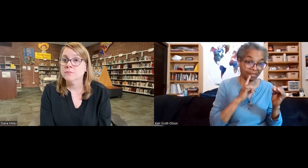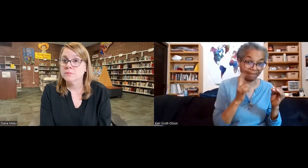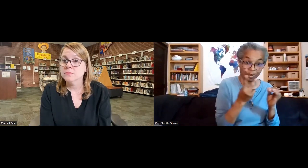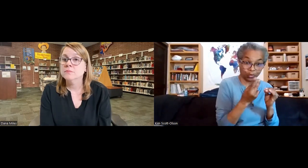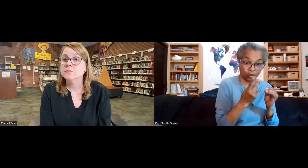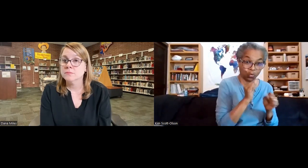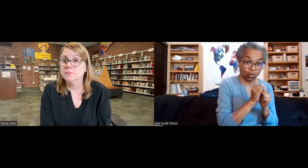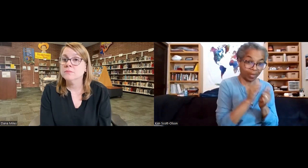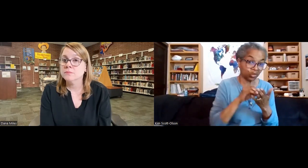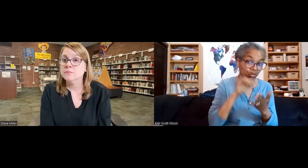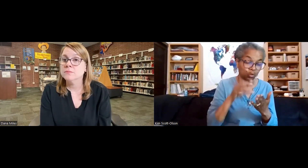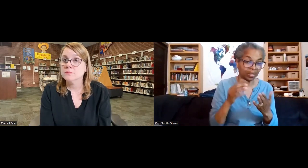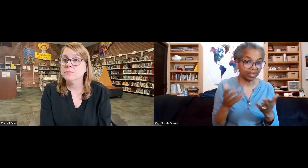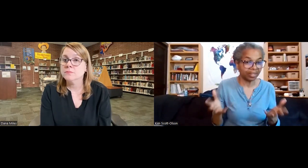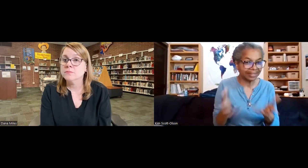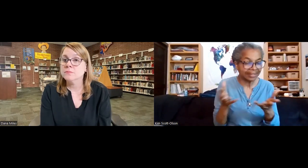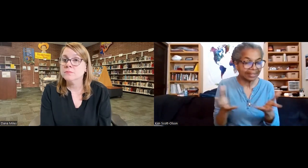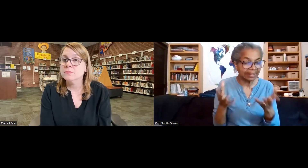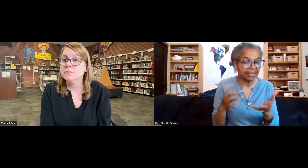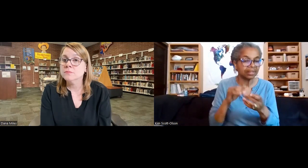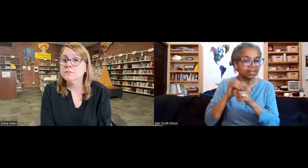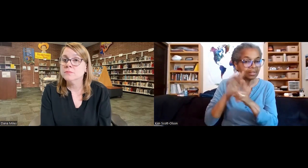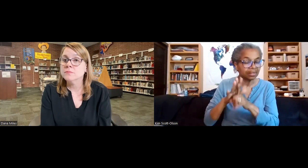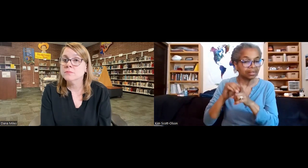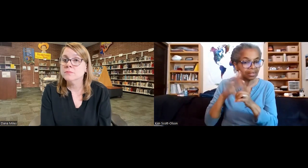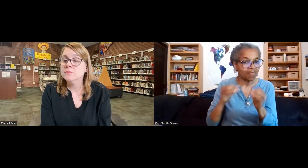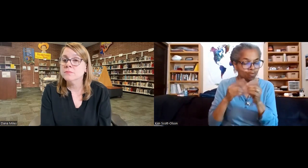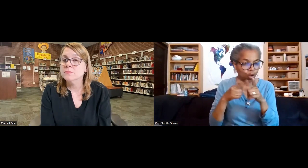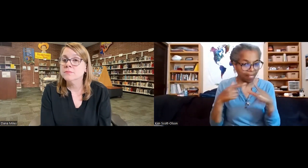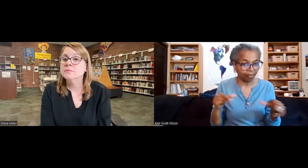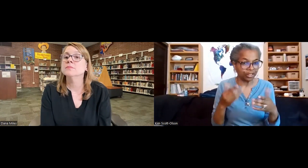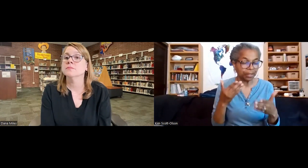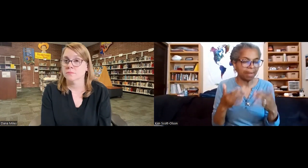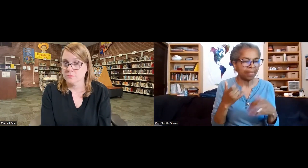and a Teacher of the Deaf work with the student to keep fostering that language exposure.